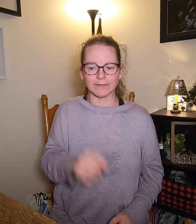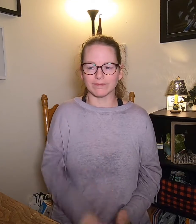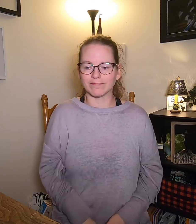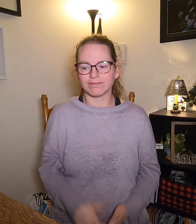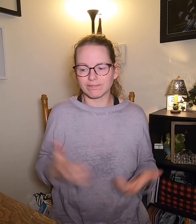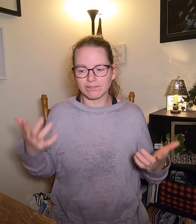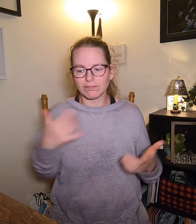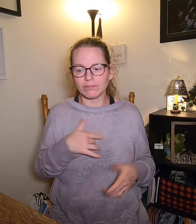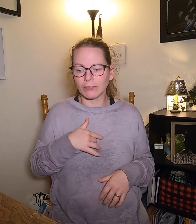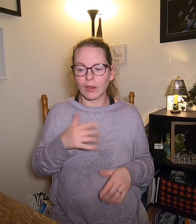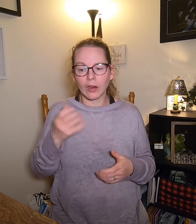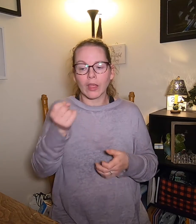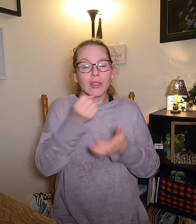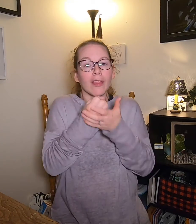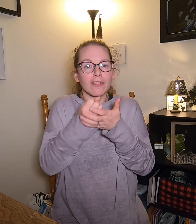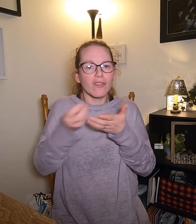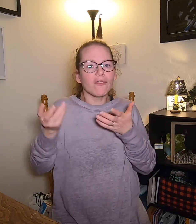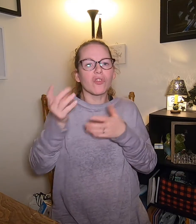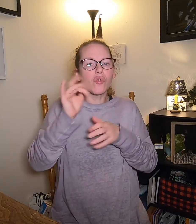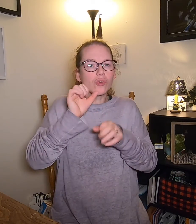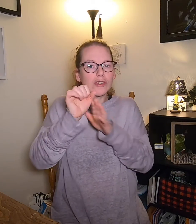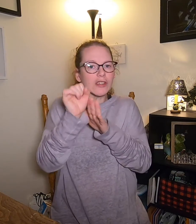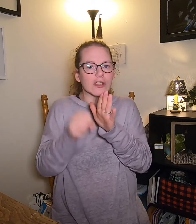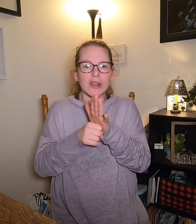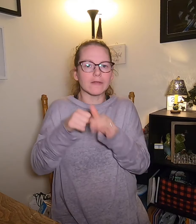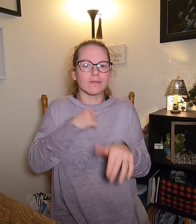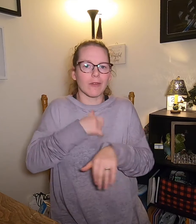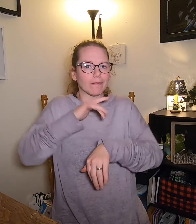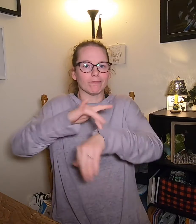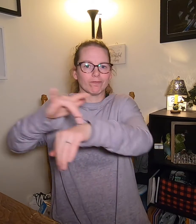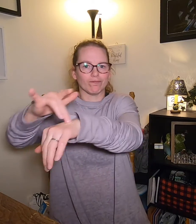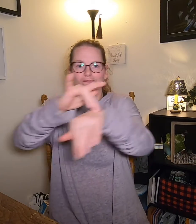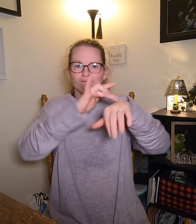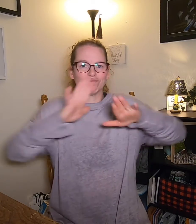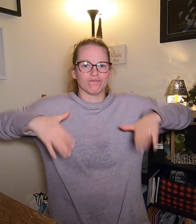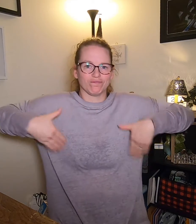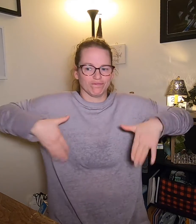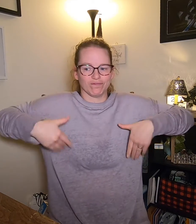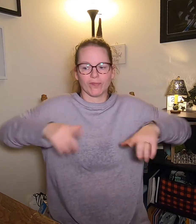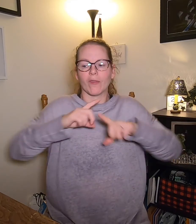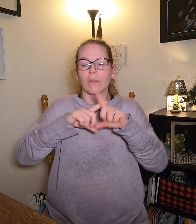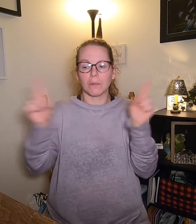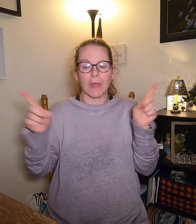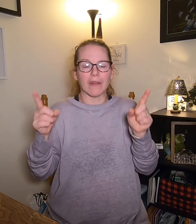there's a few states I have not been to yet.